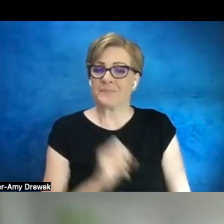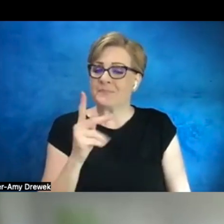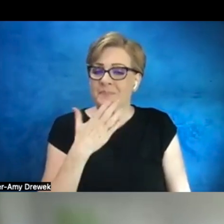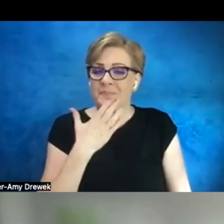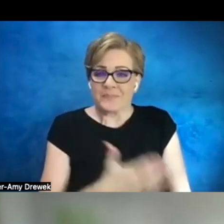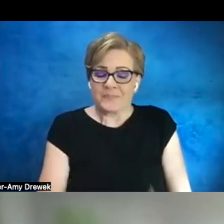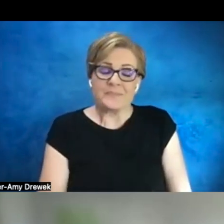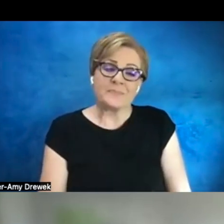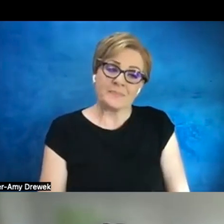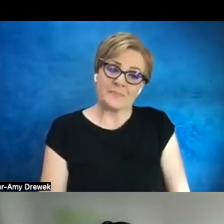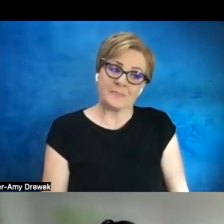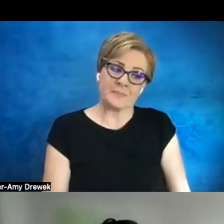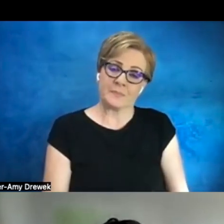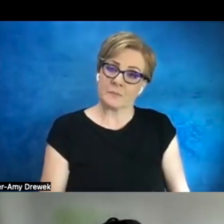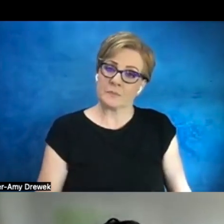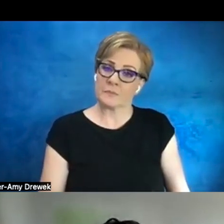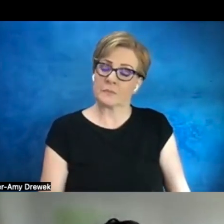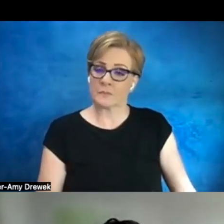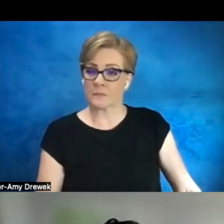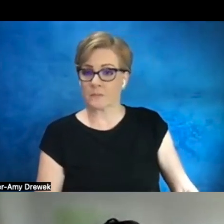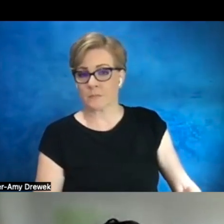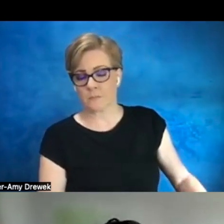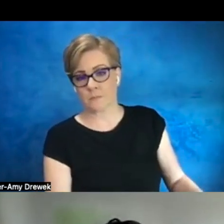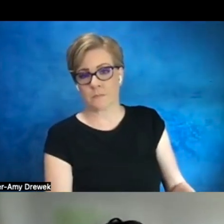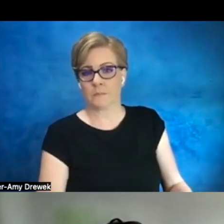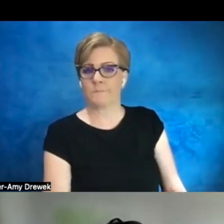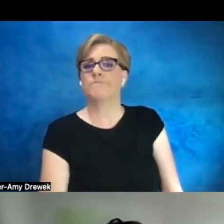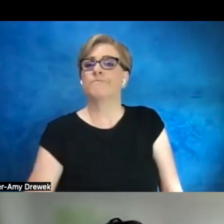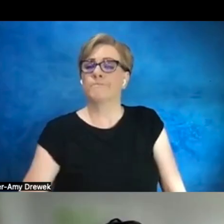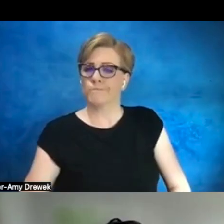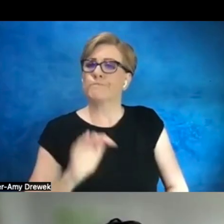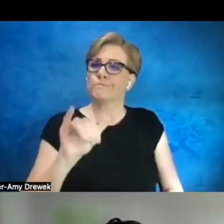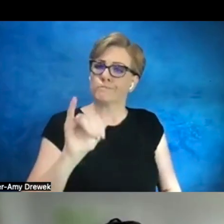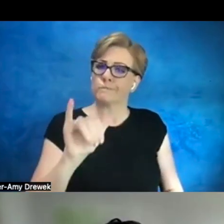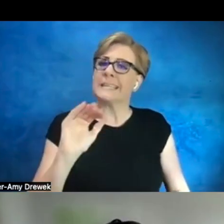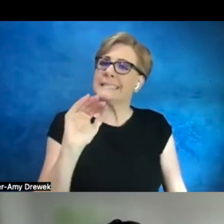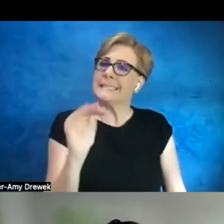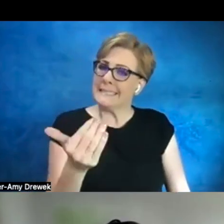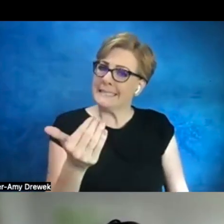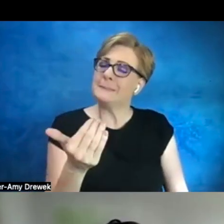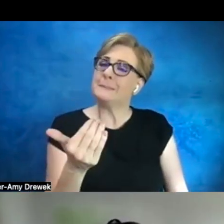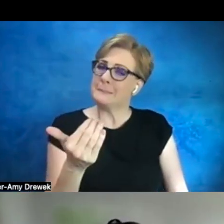And I will say, since it looks like some folks did not get their copy,